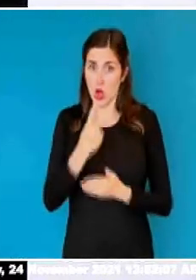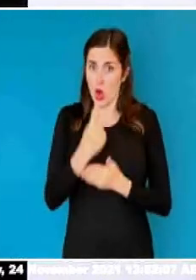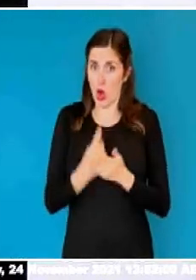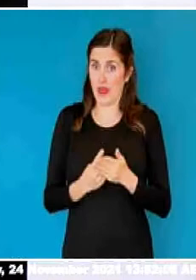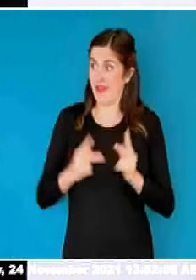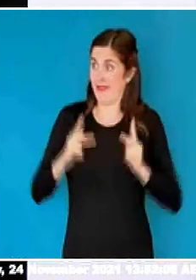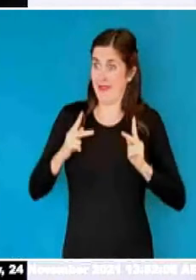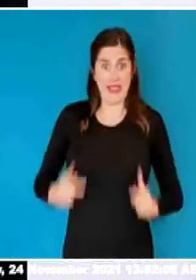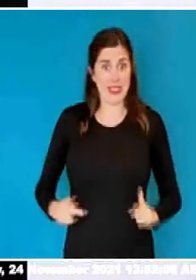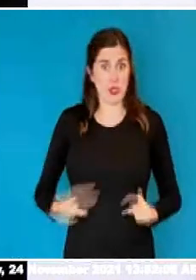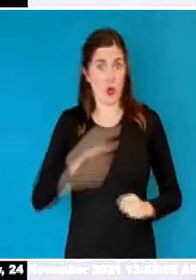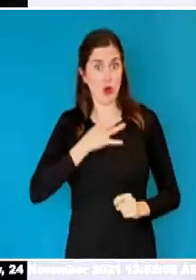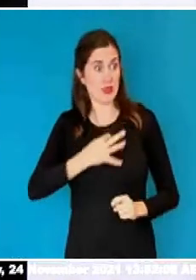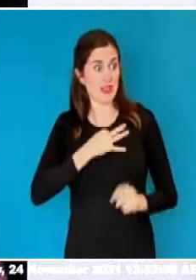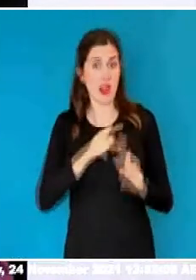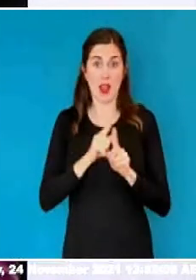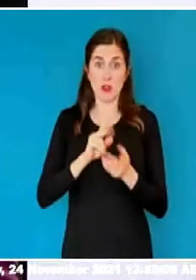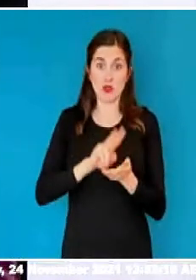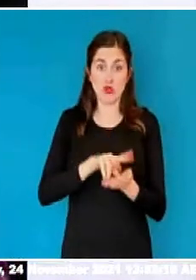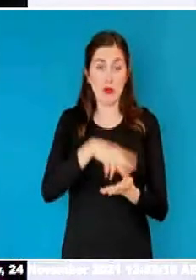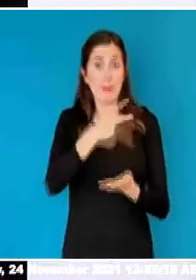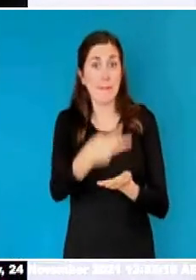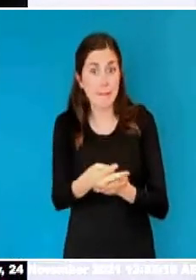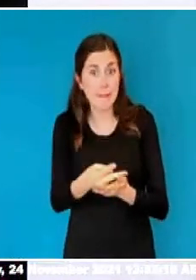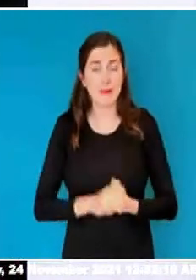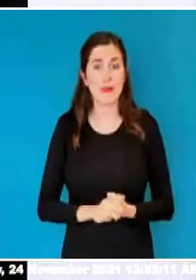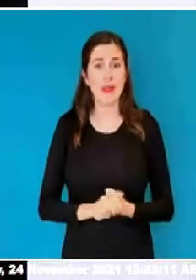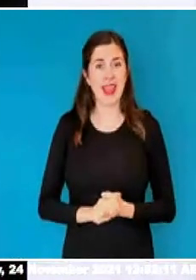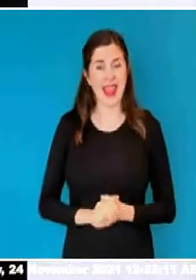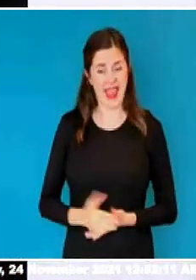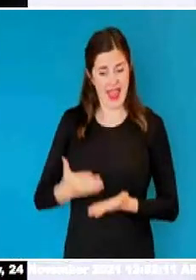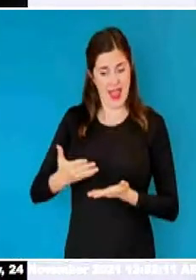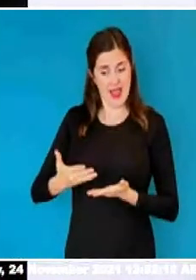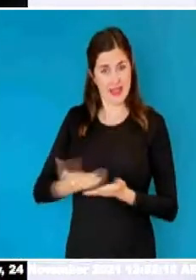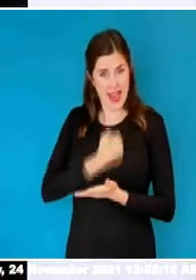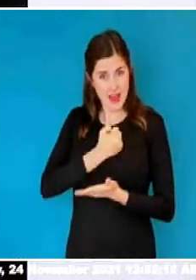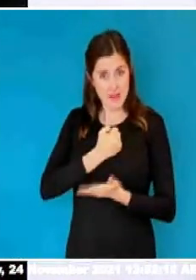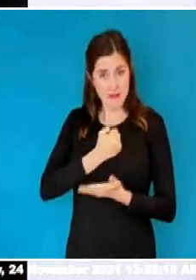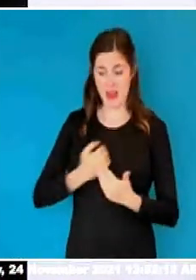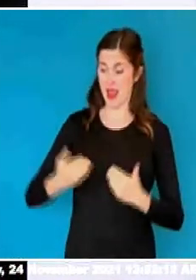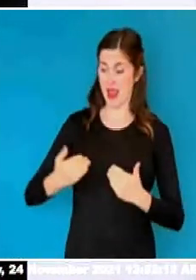It's now well accepted that the health of workers and the conditions in the workplace